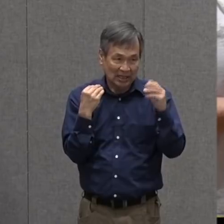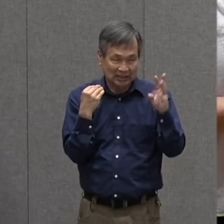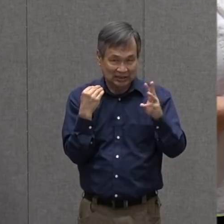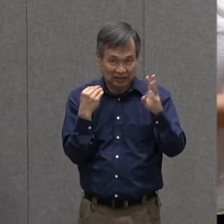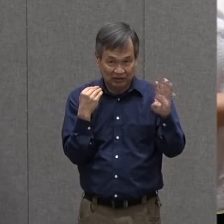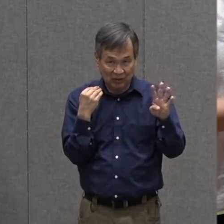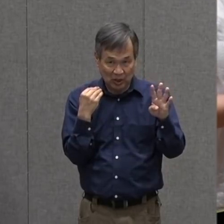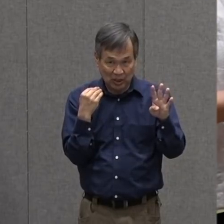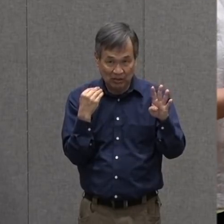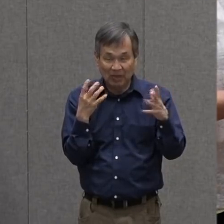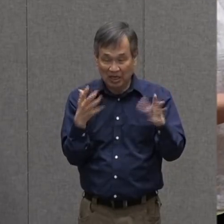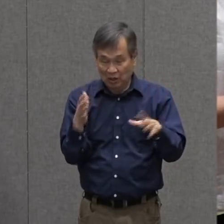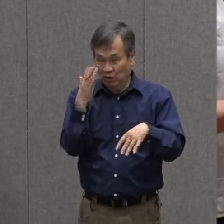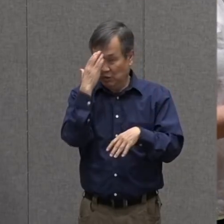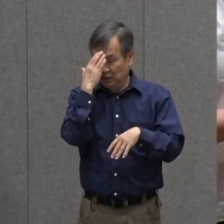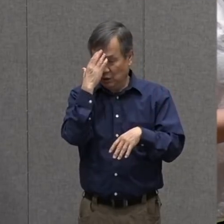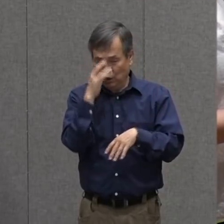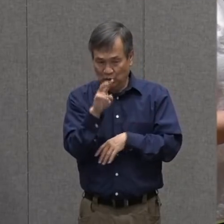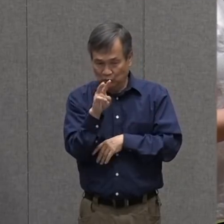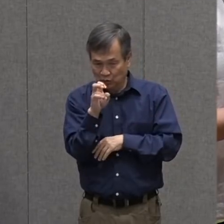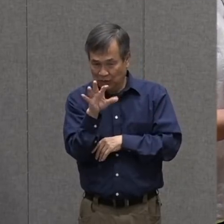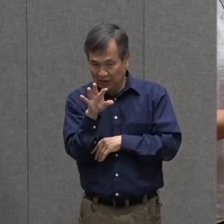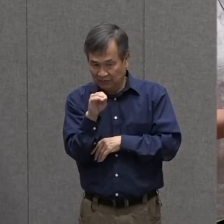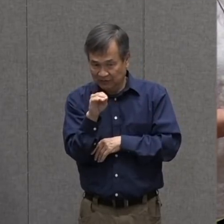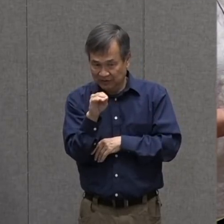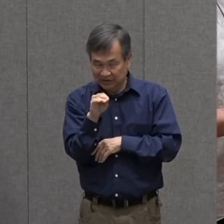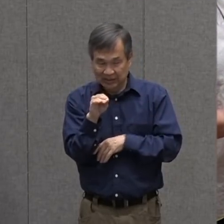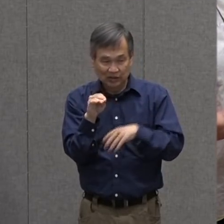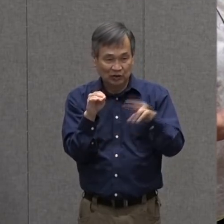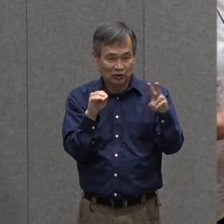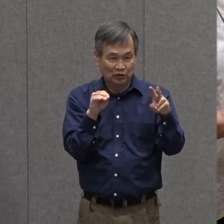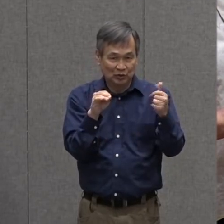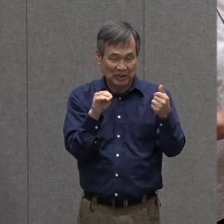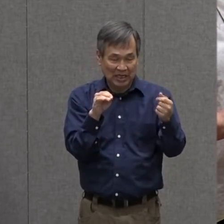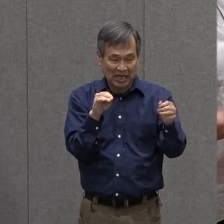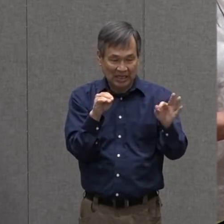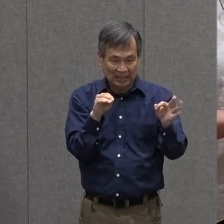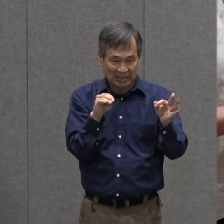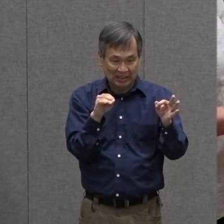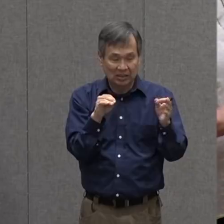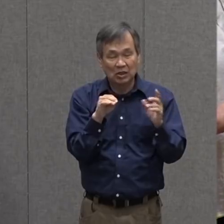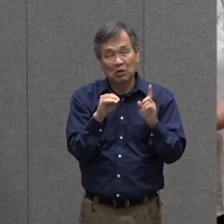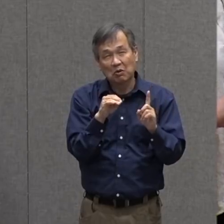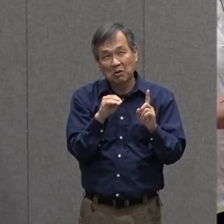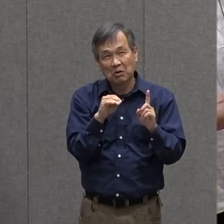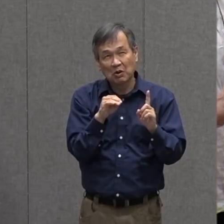But we know to get to 250 from 219 is only one plus that 30 or 31.